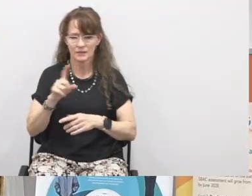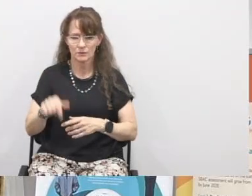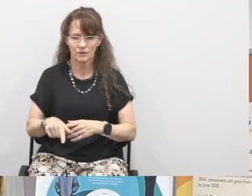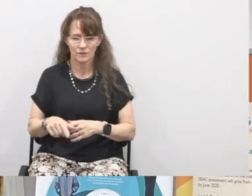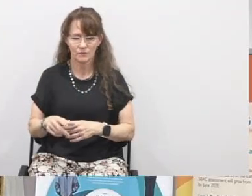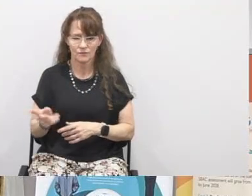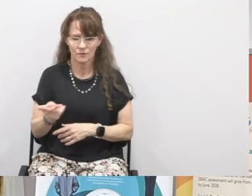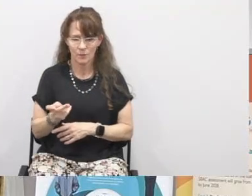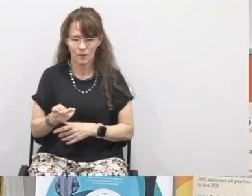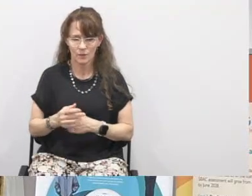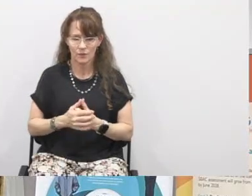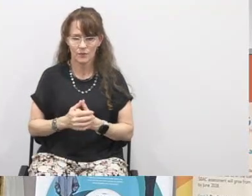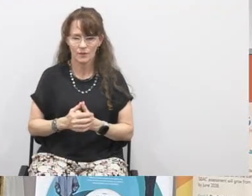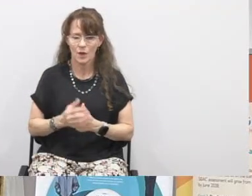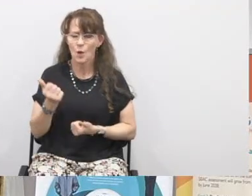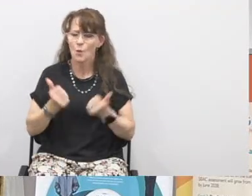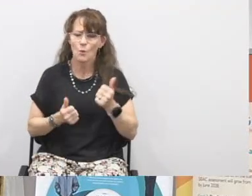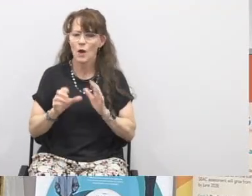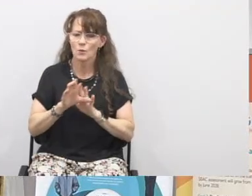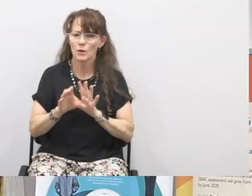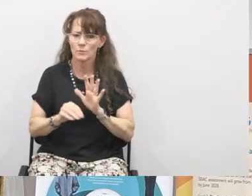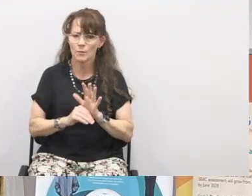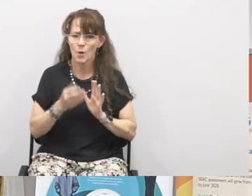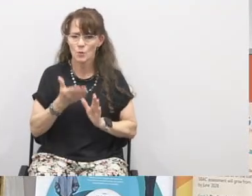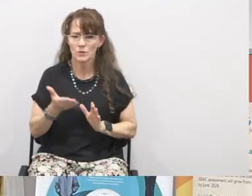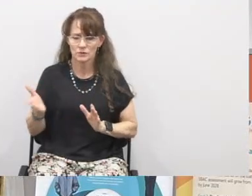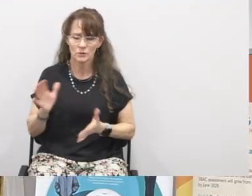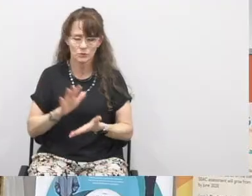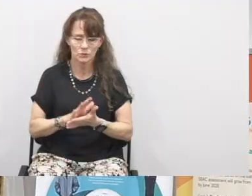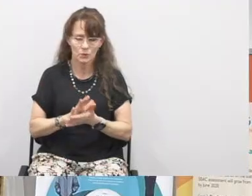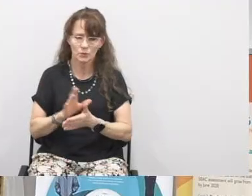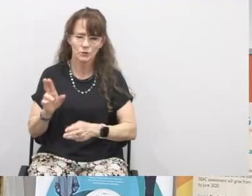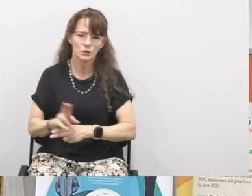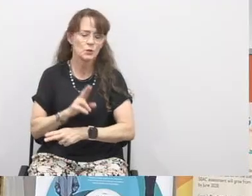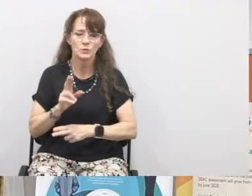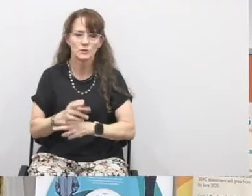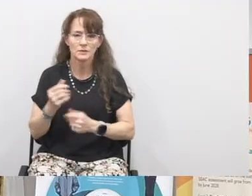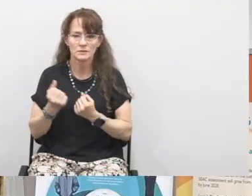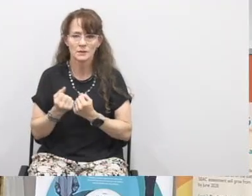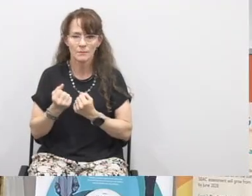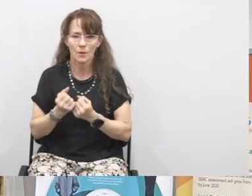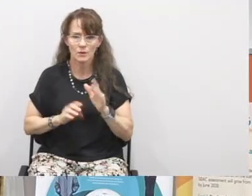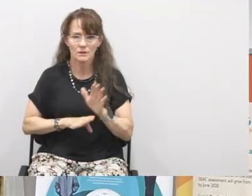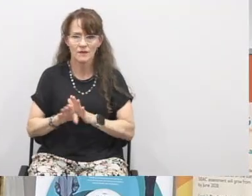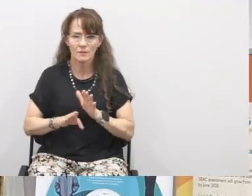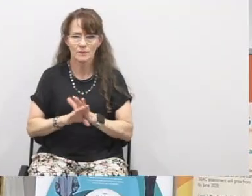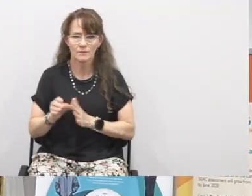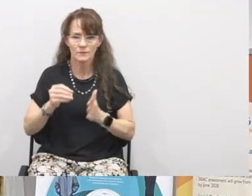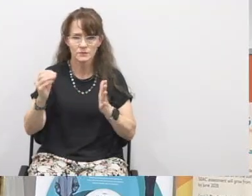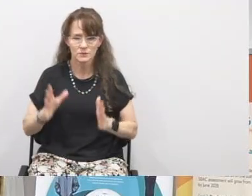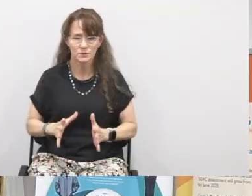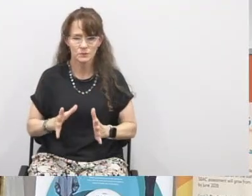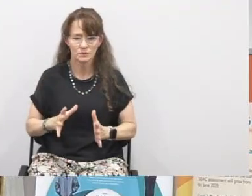And it is, what curriculum or resources are schools using to support the development of student sense of belonging?